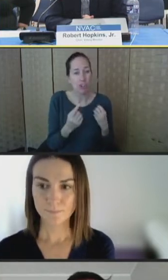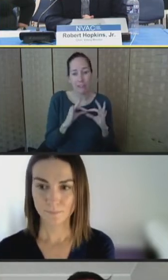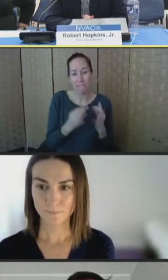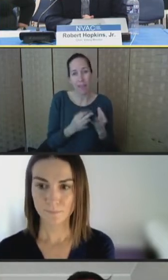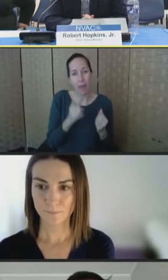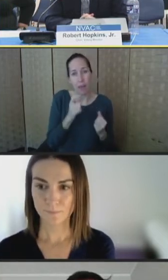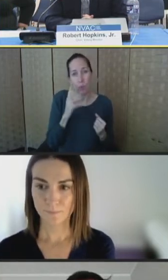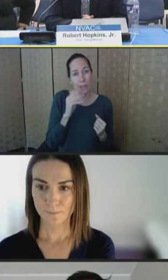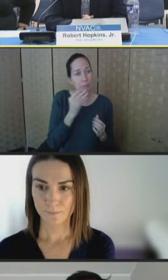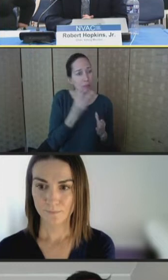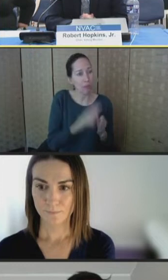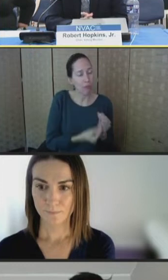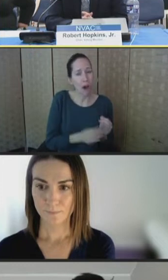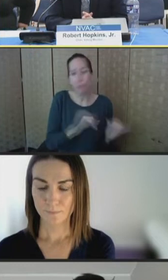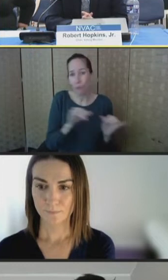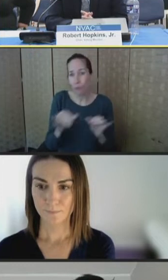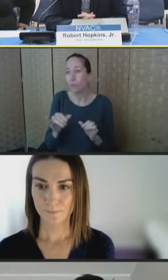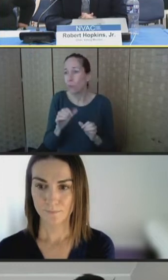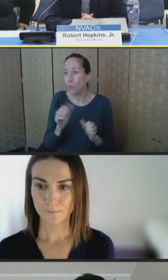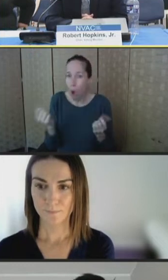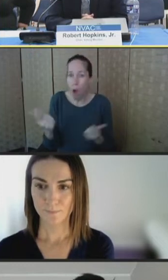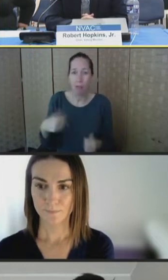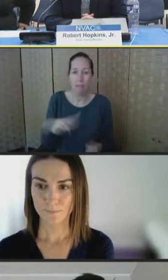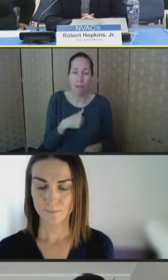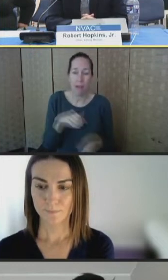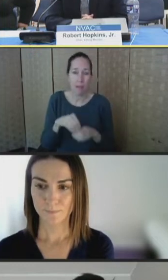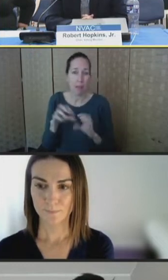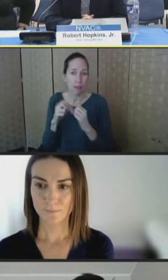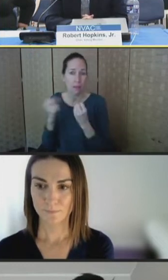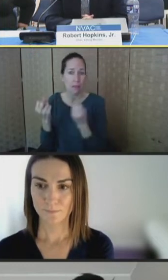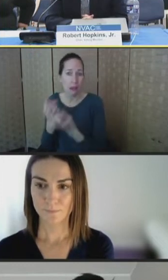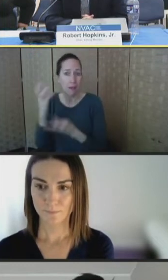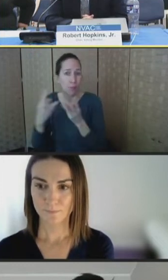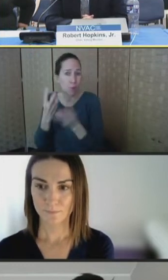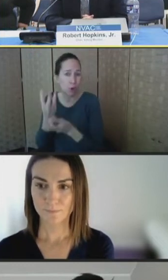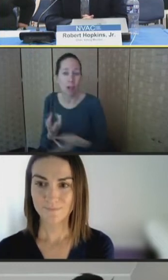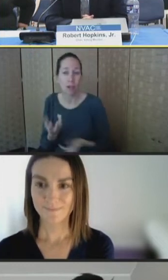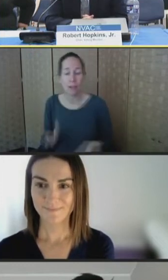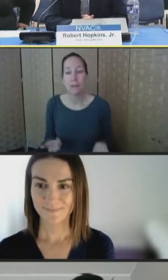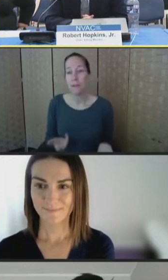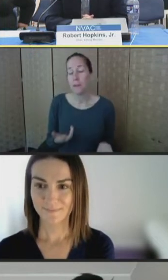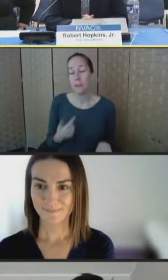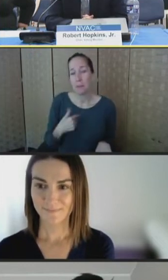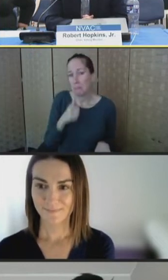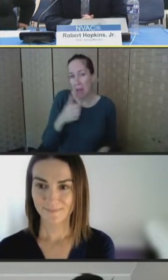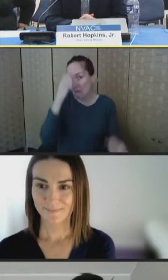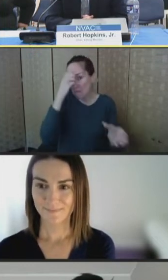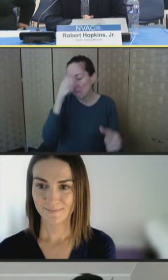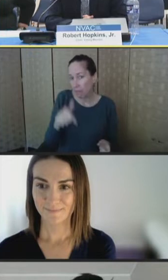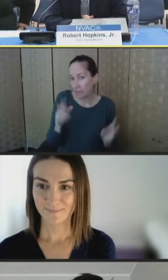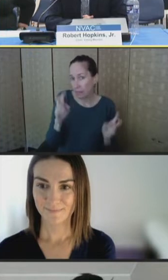And at least, you know, my uneducated view on the topic is that that probably plays into some